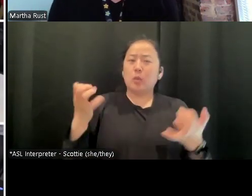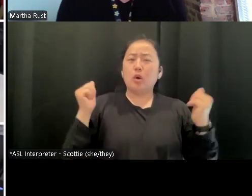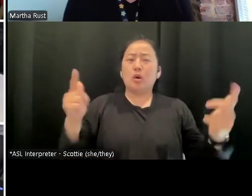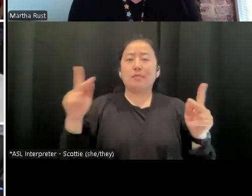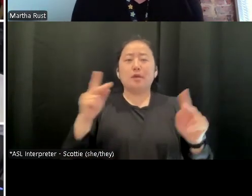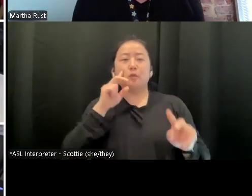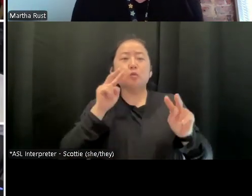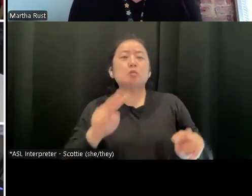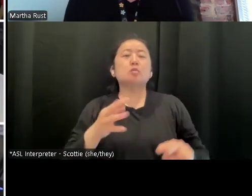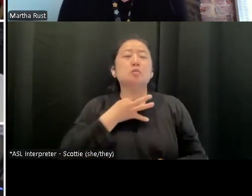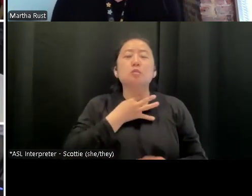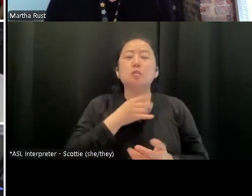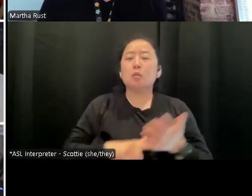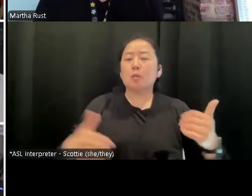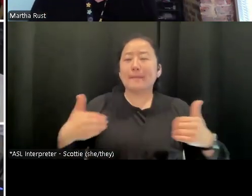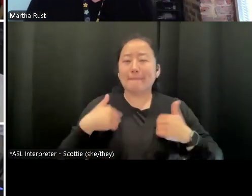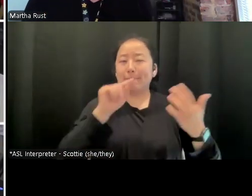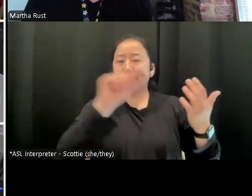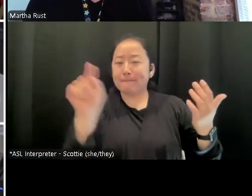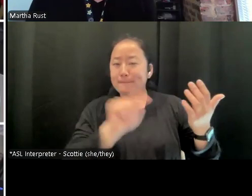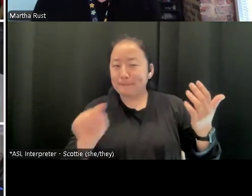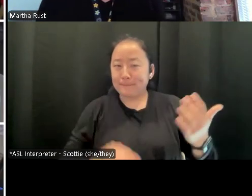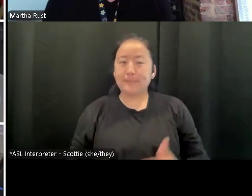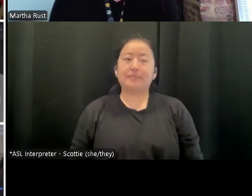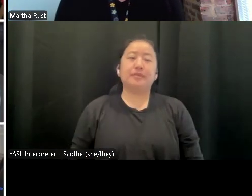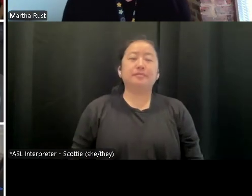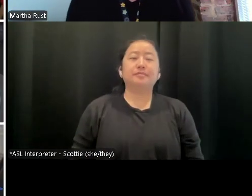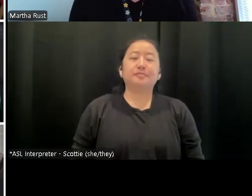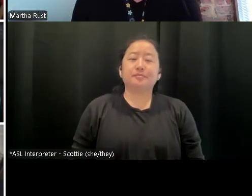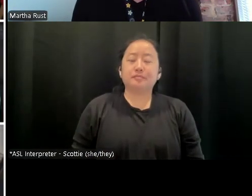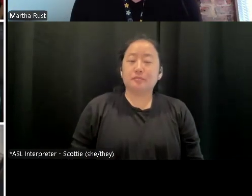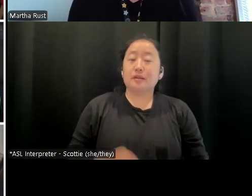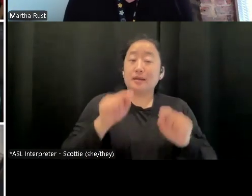a quick peek at some of the AT items we have in our labs to help people with disabilities